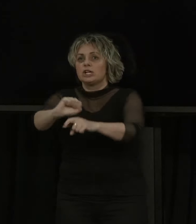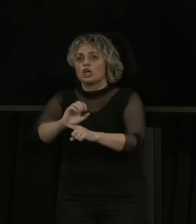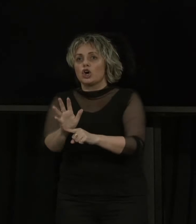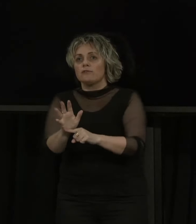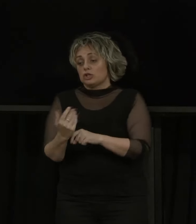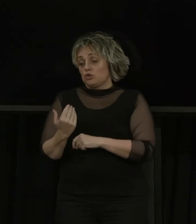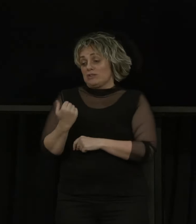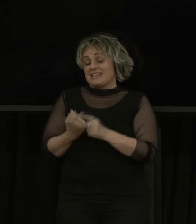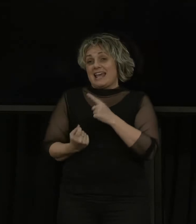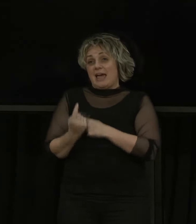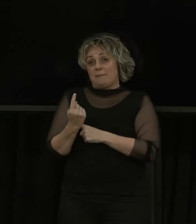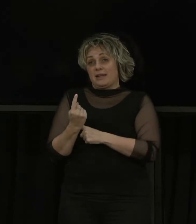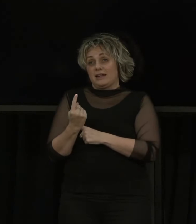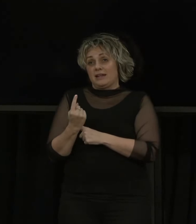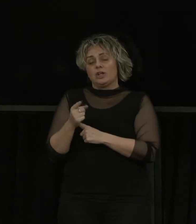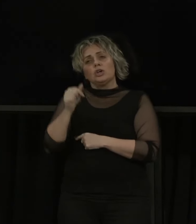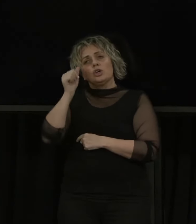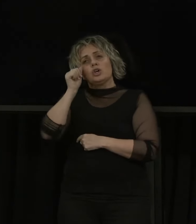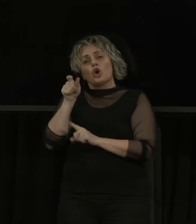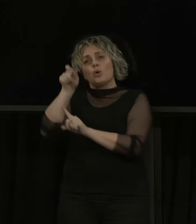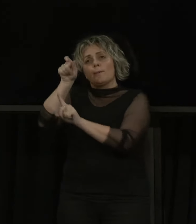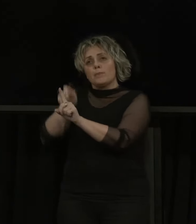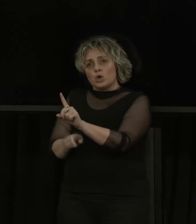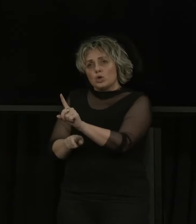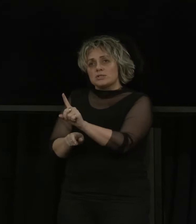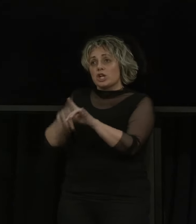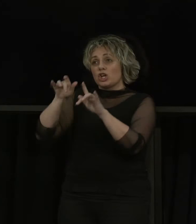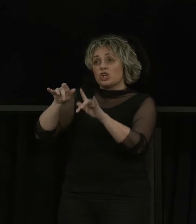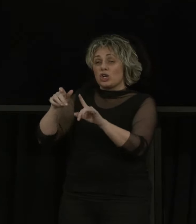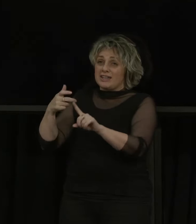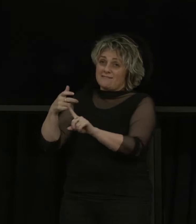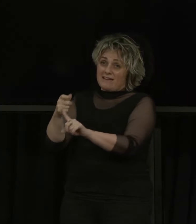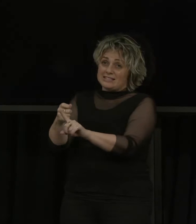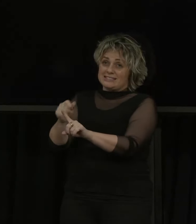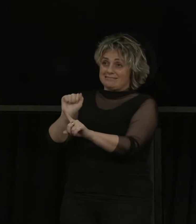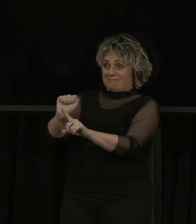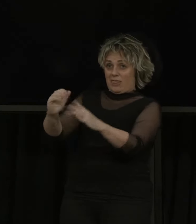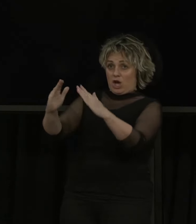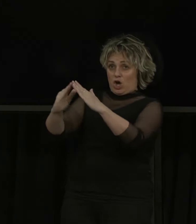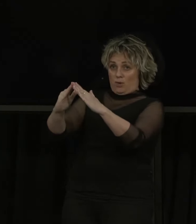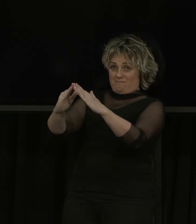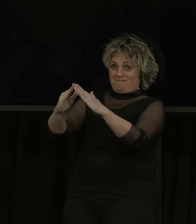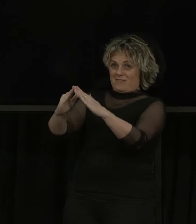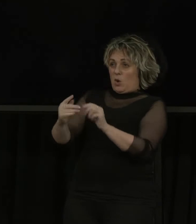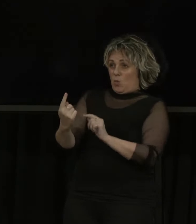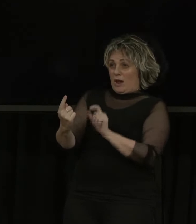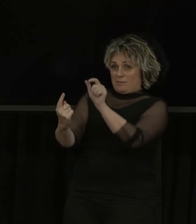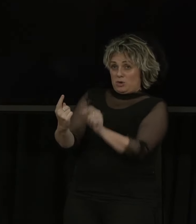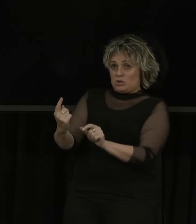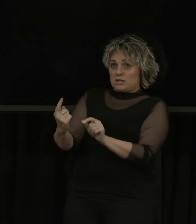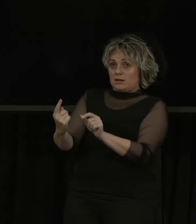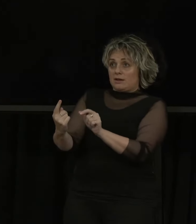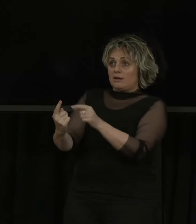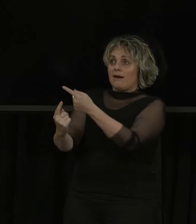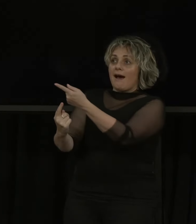vaccinated people and relaxing onto the unvaccinated.